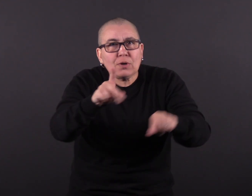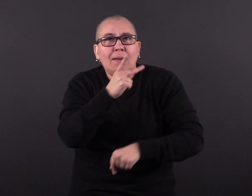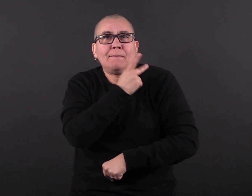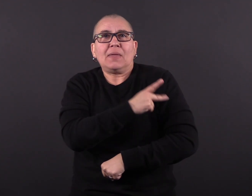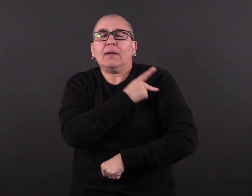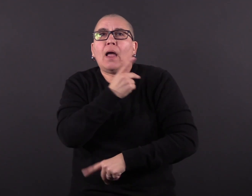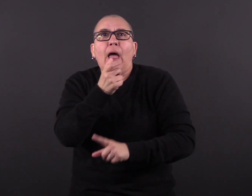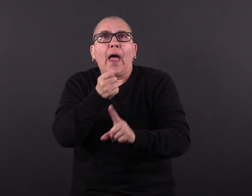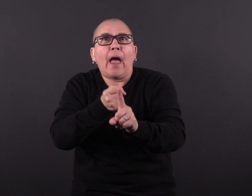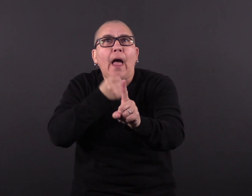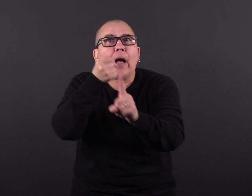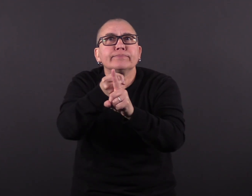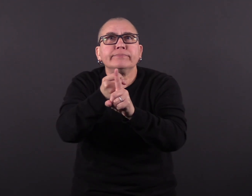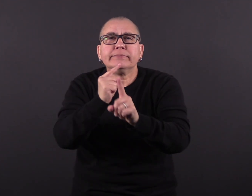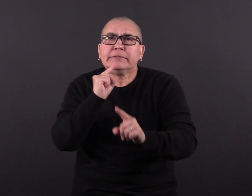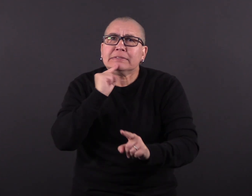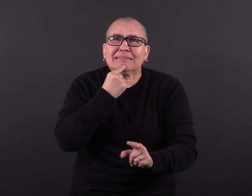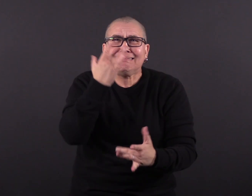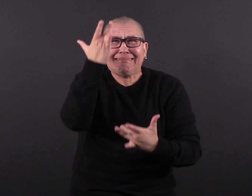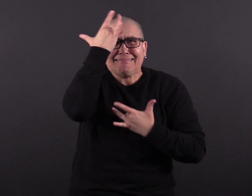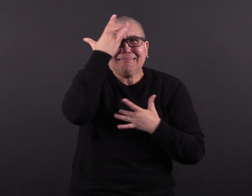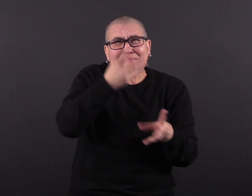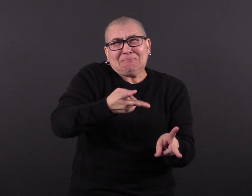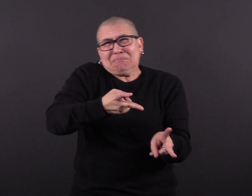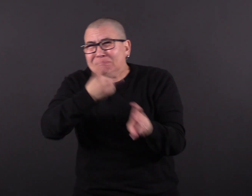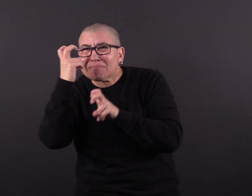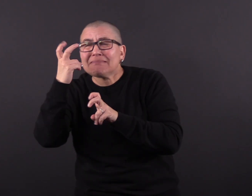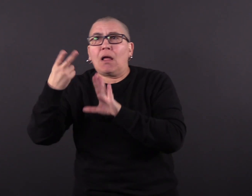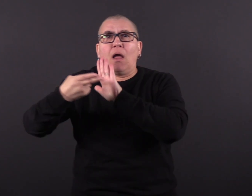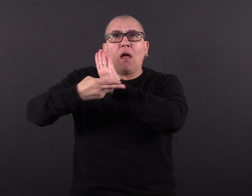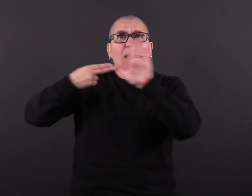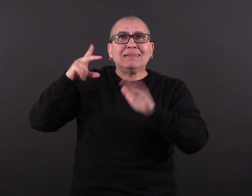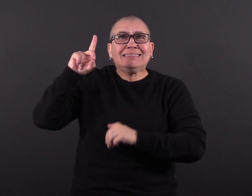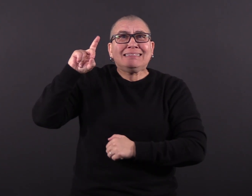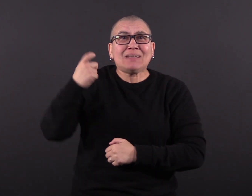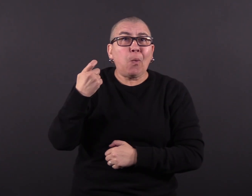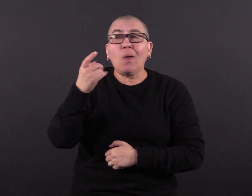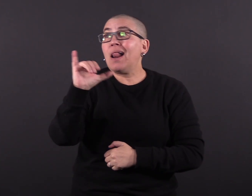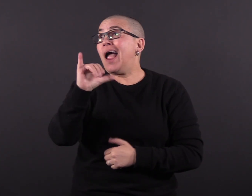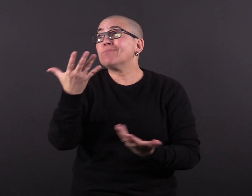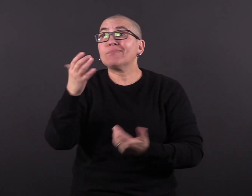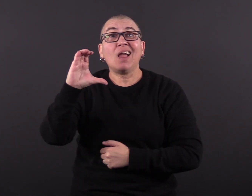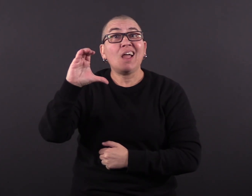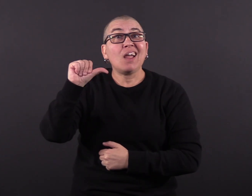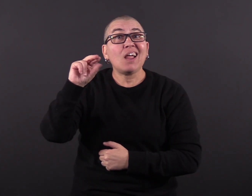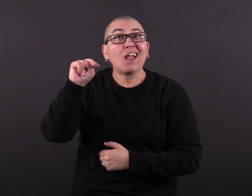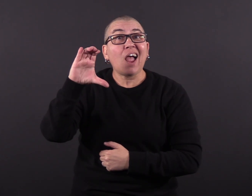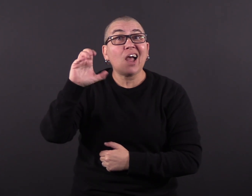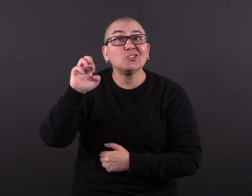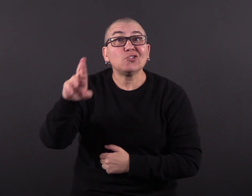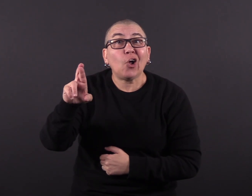such as a diagnosis of a serious health condition;